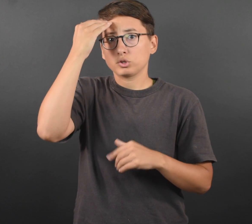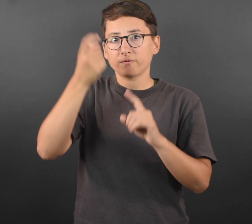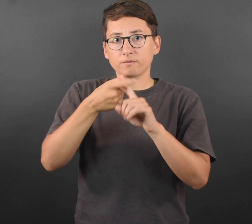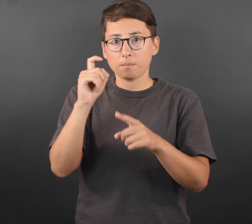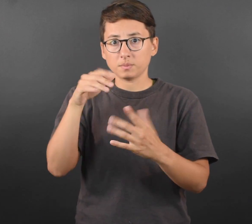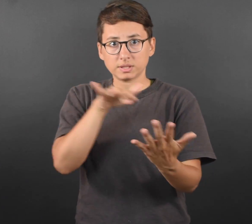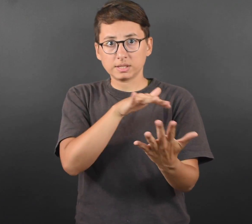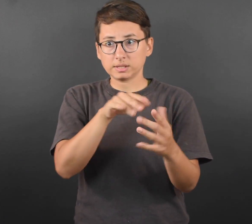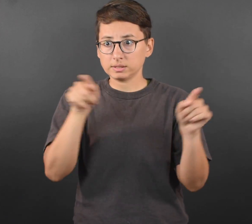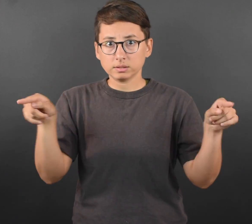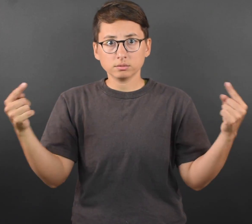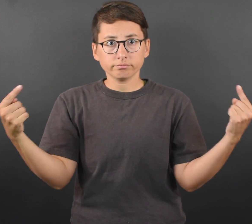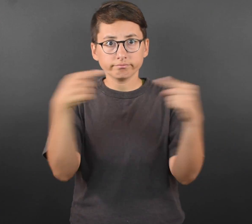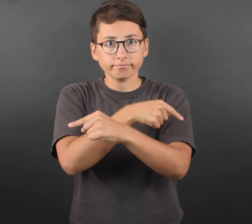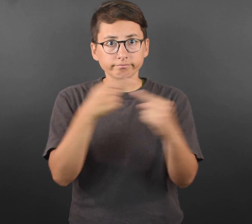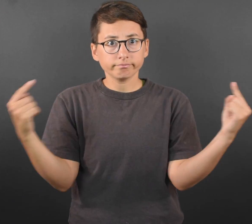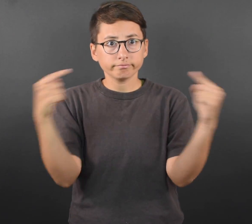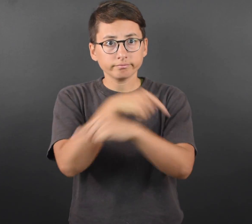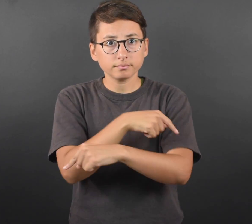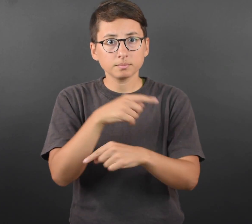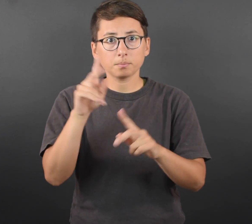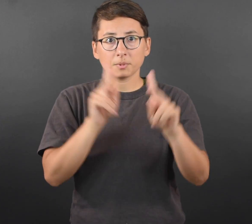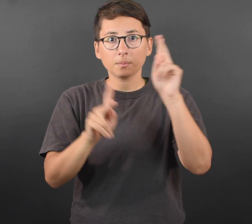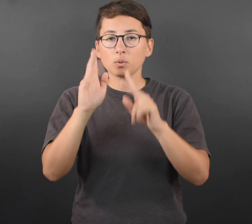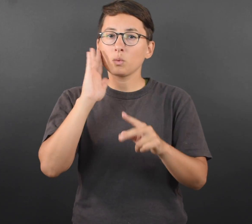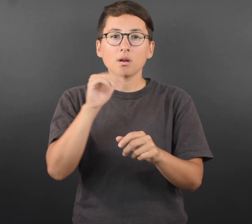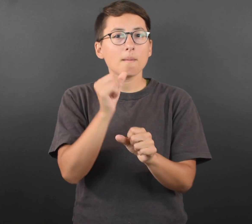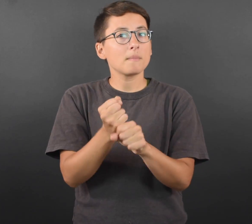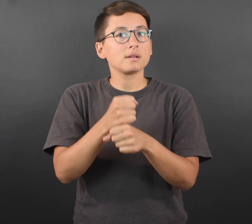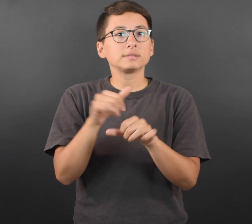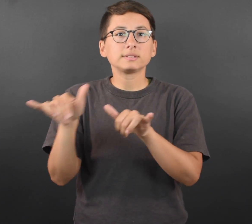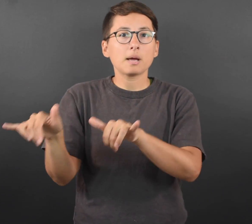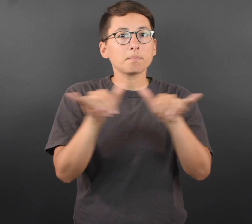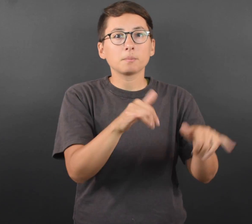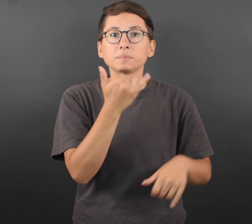and that people won't make the same mistakes with post-COVID patients that they made with